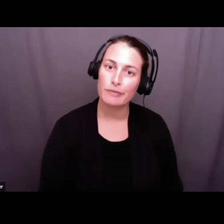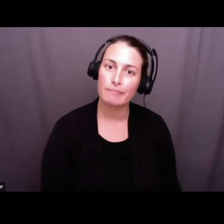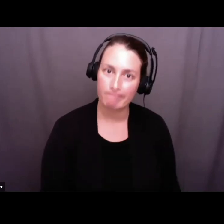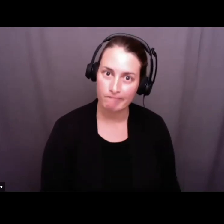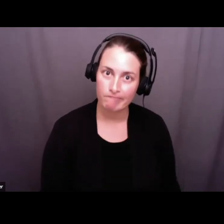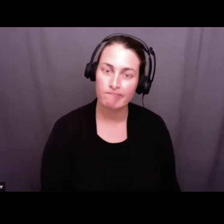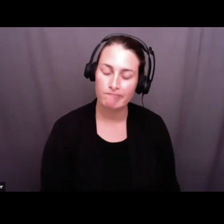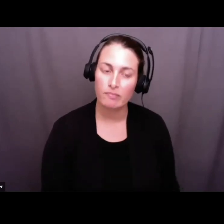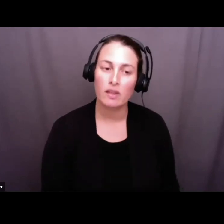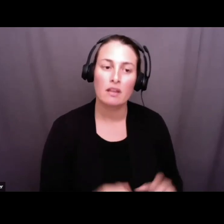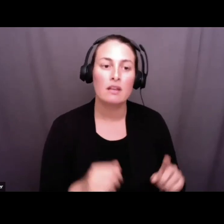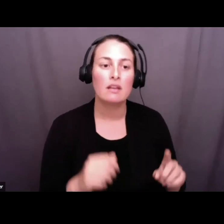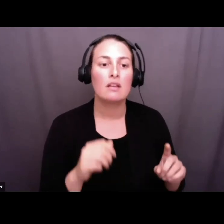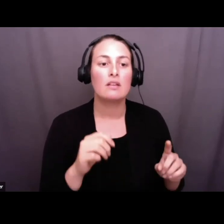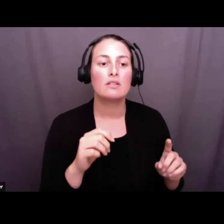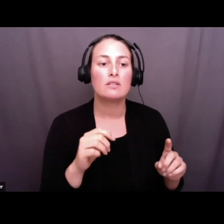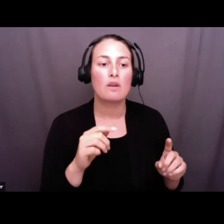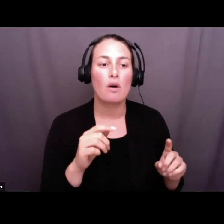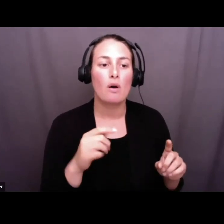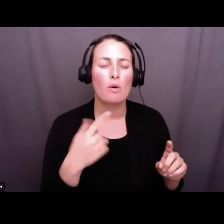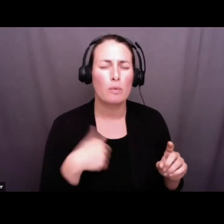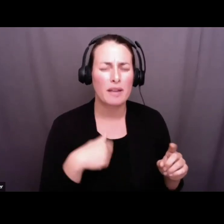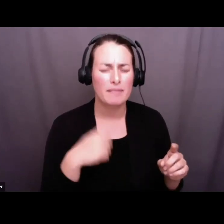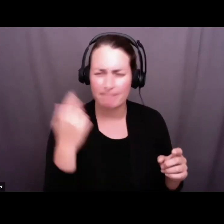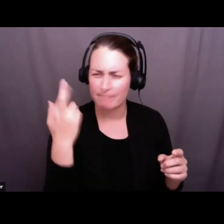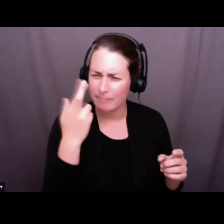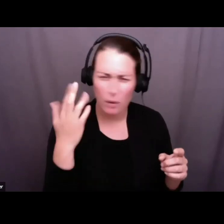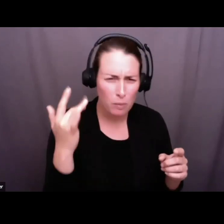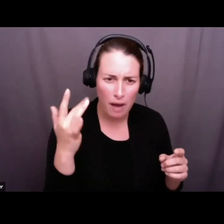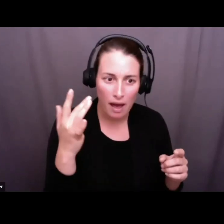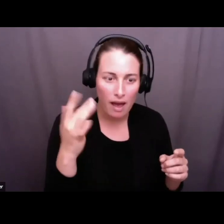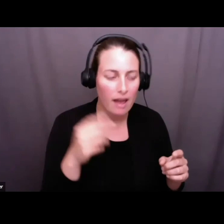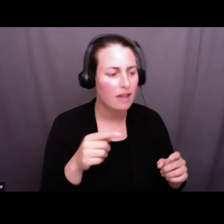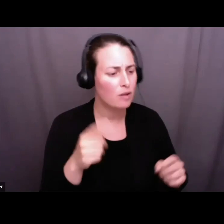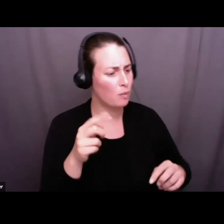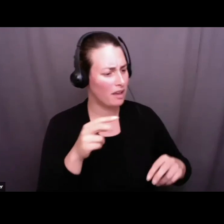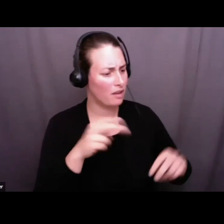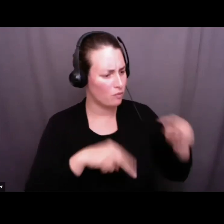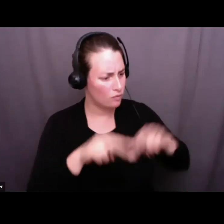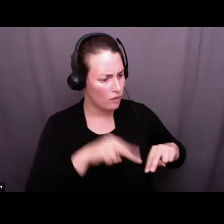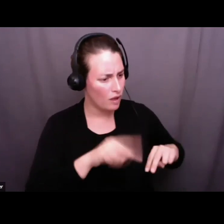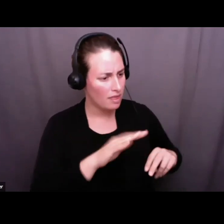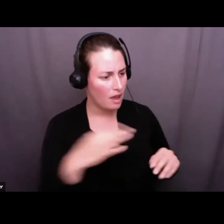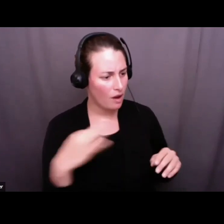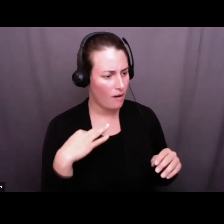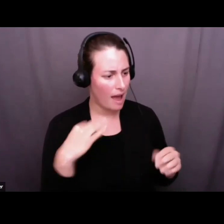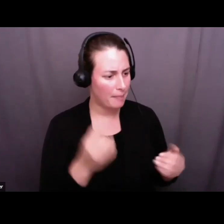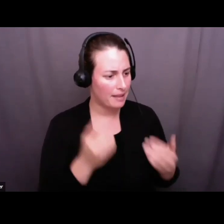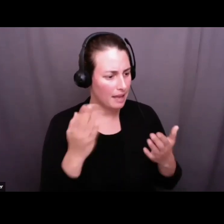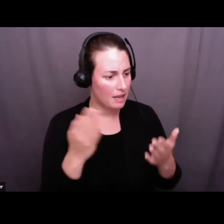back at the type of applications they put in they tend to be interested in different